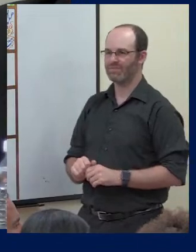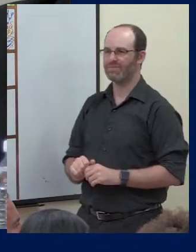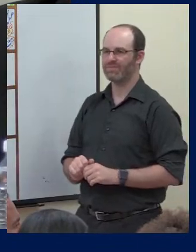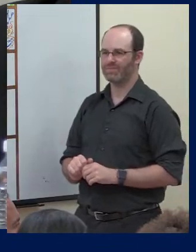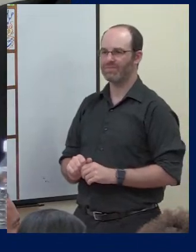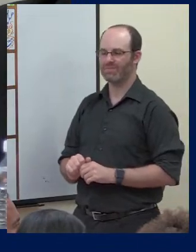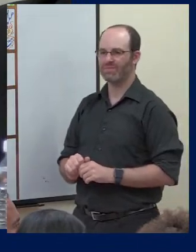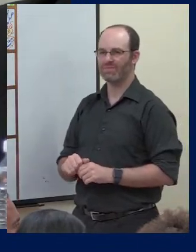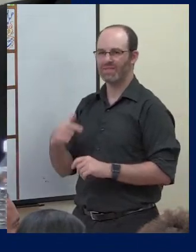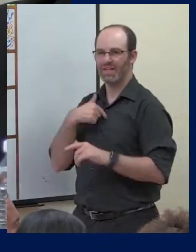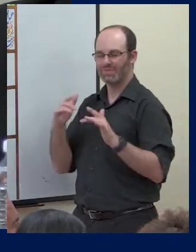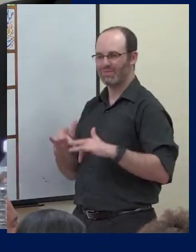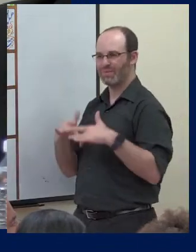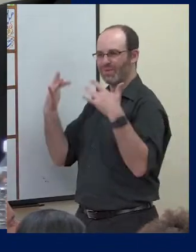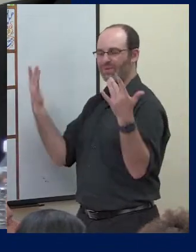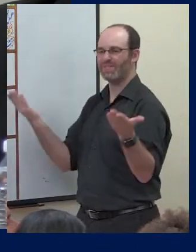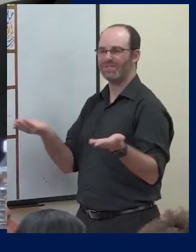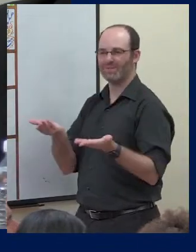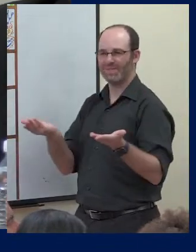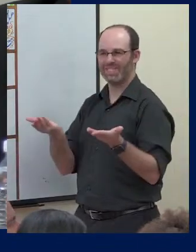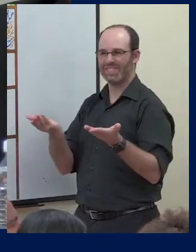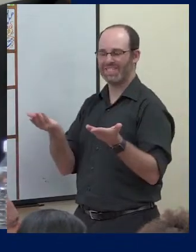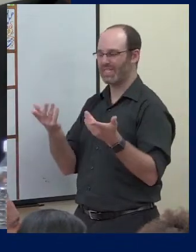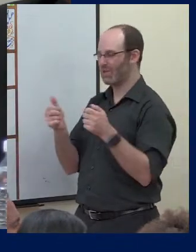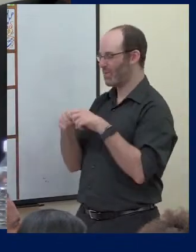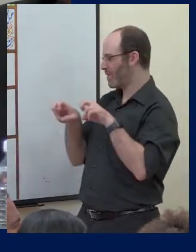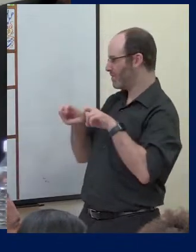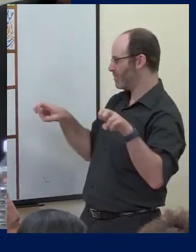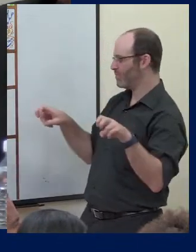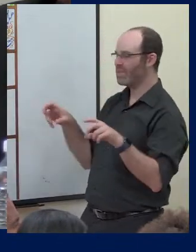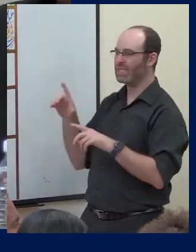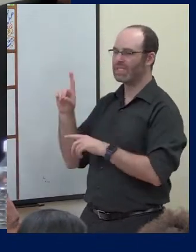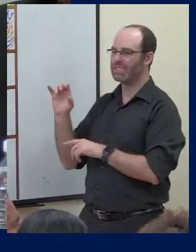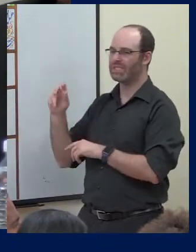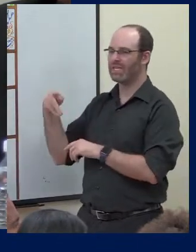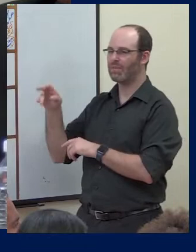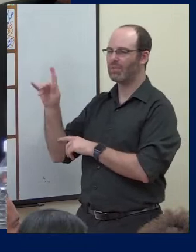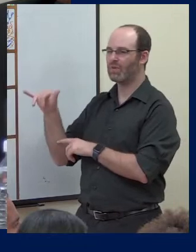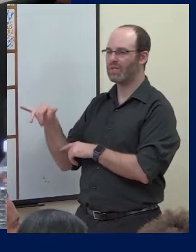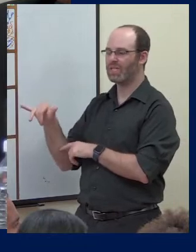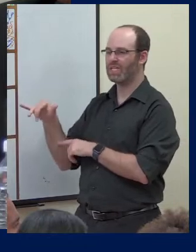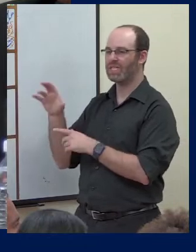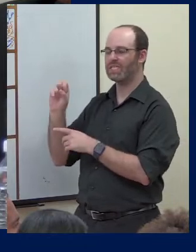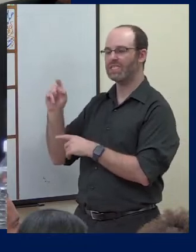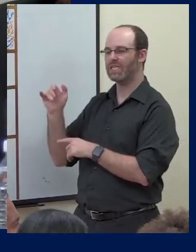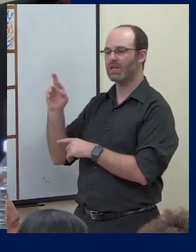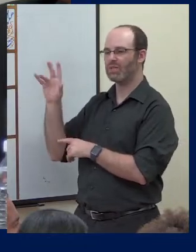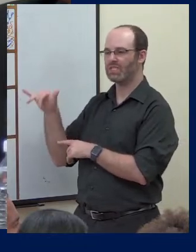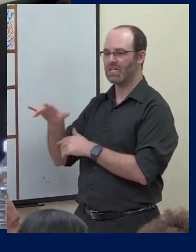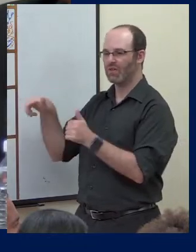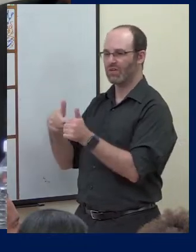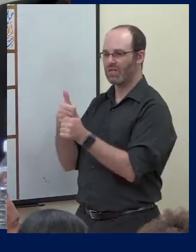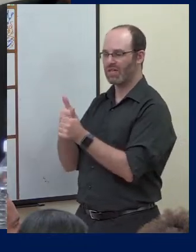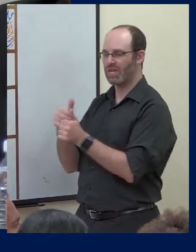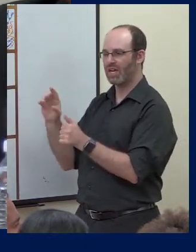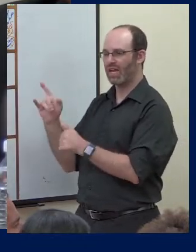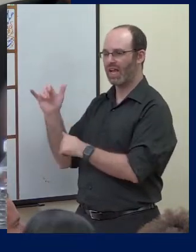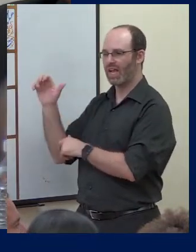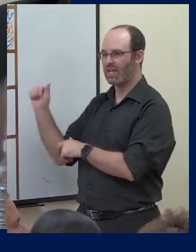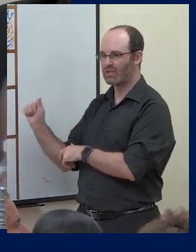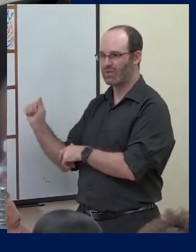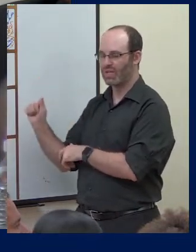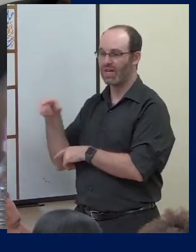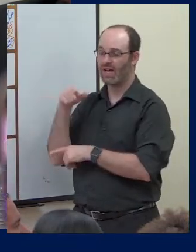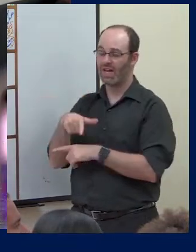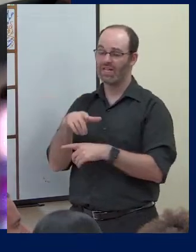I am thrilled to be -- a deputy secretary, Andrea Palm, and assistant secretary, Dr.